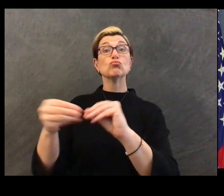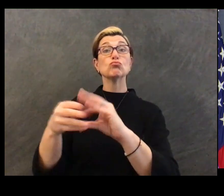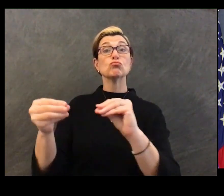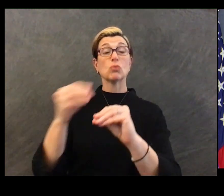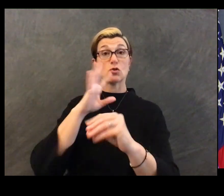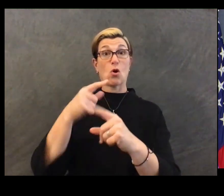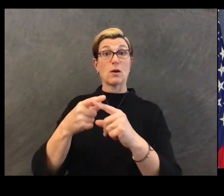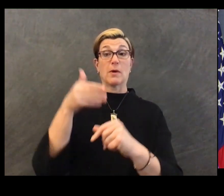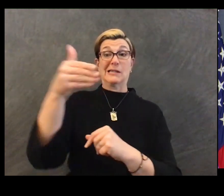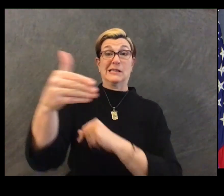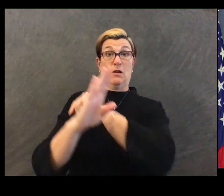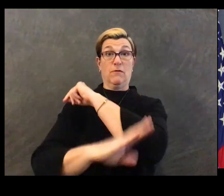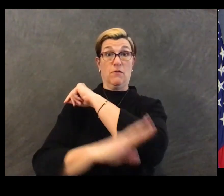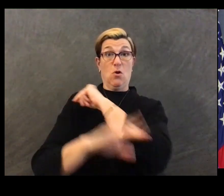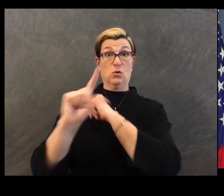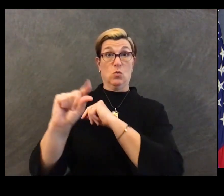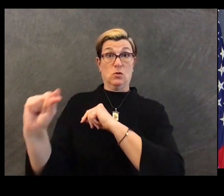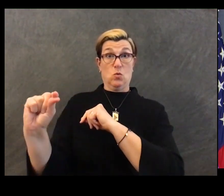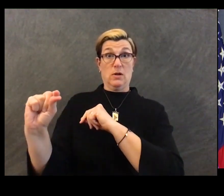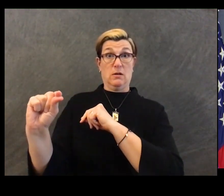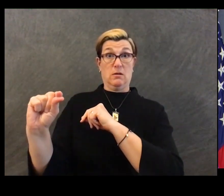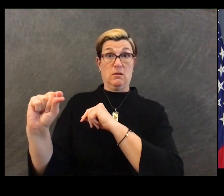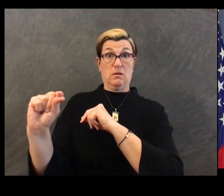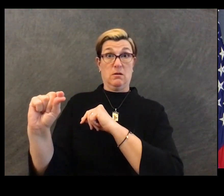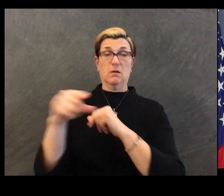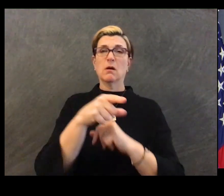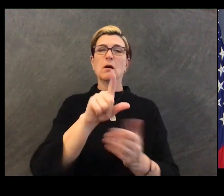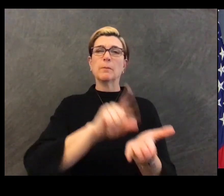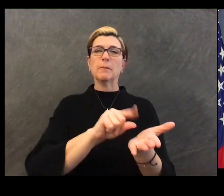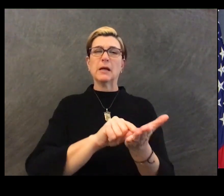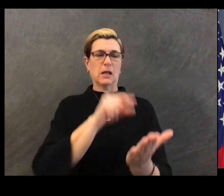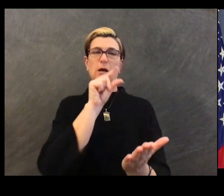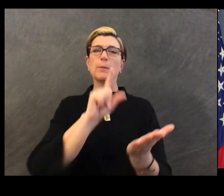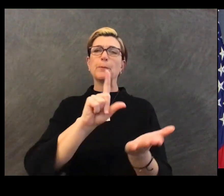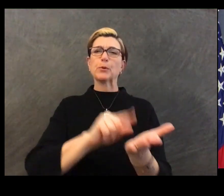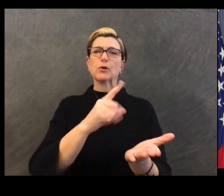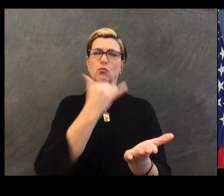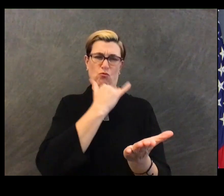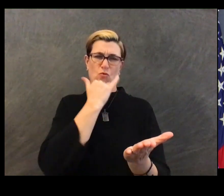totally misquoted I spoke to him he said it was ridiculous he was talking about